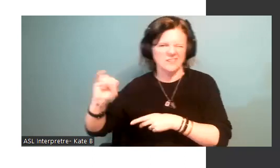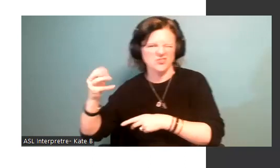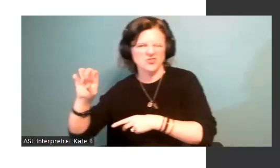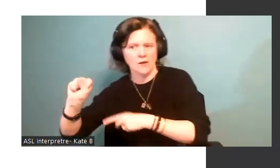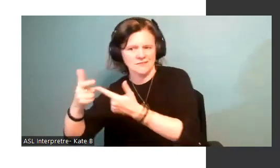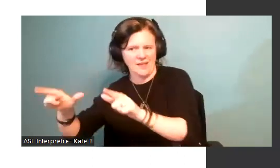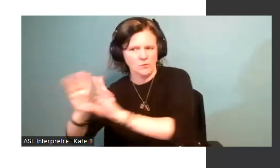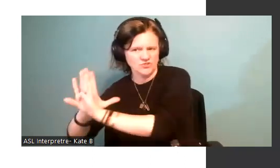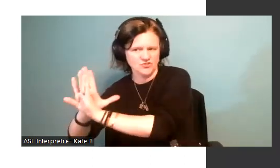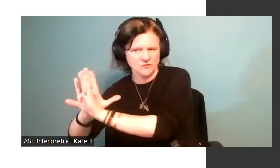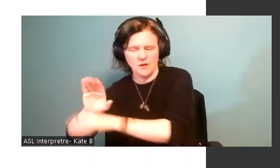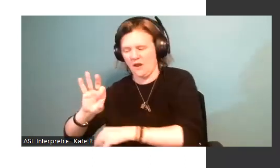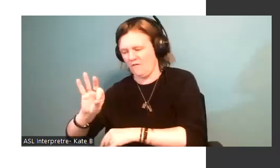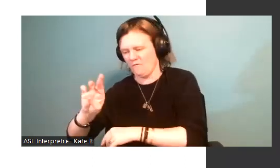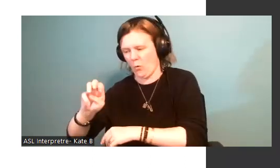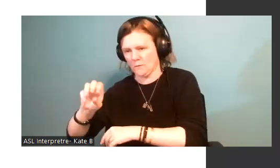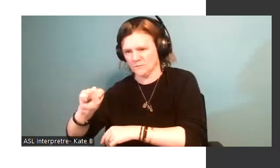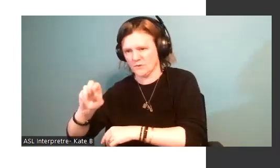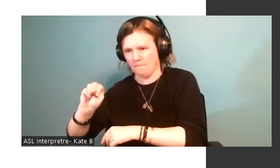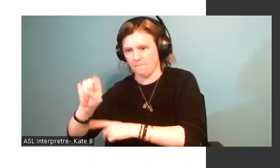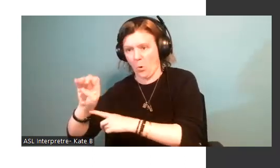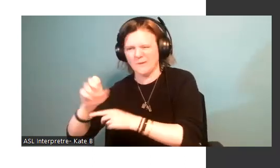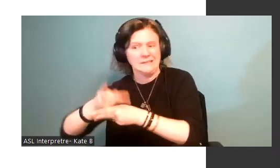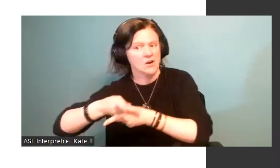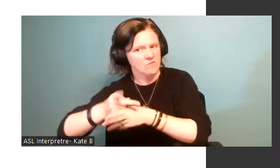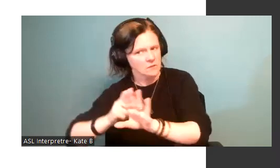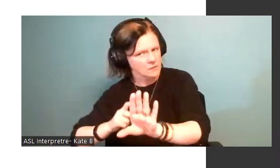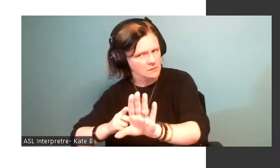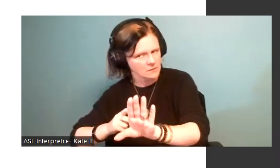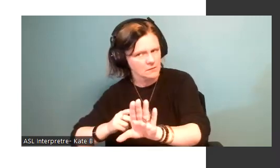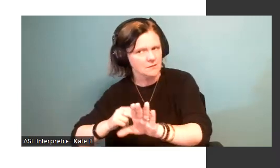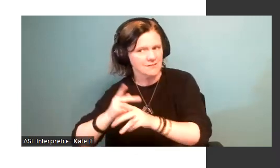screen reader user, or familiar with screen